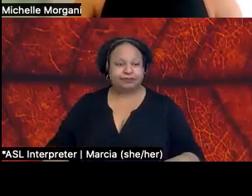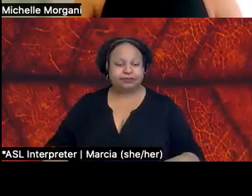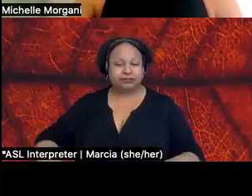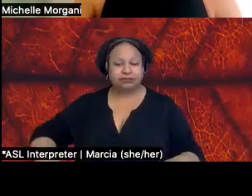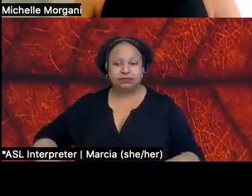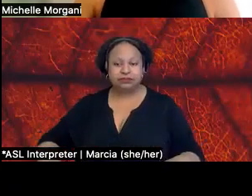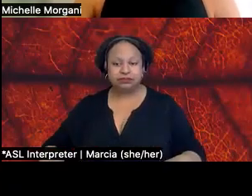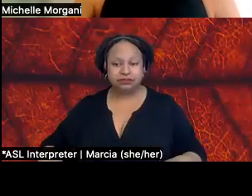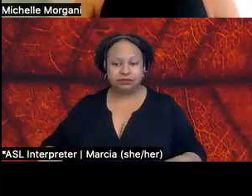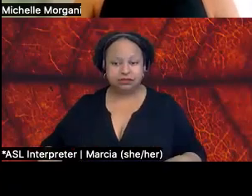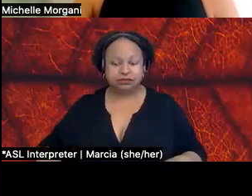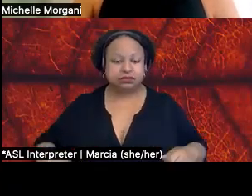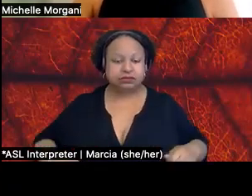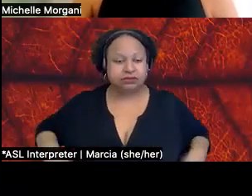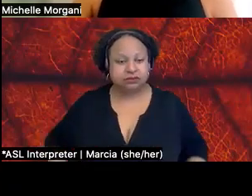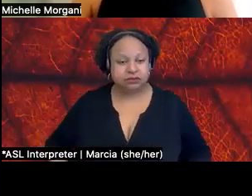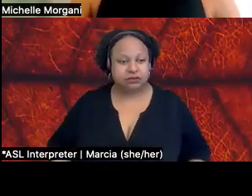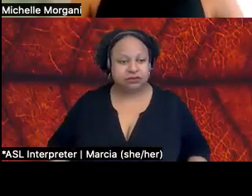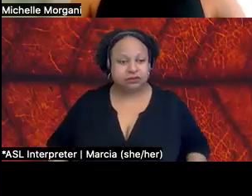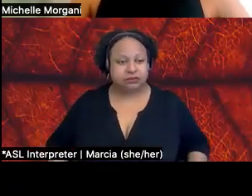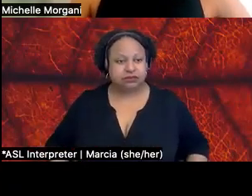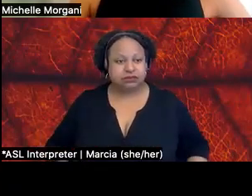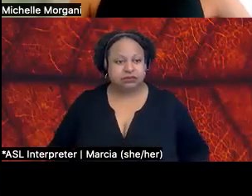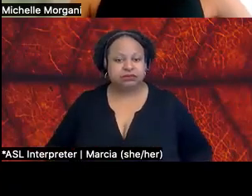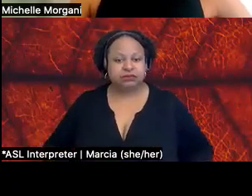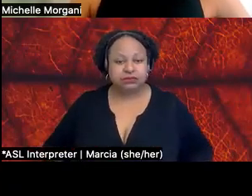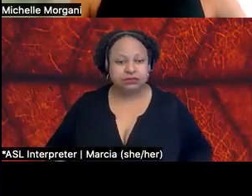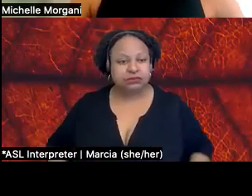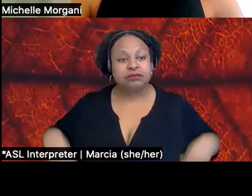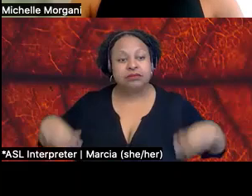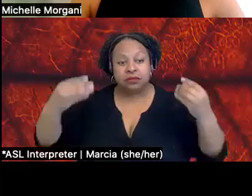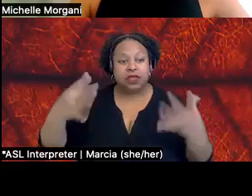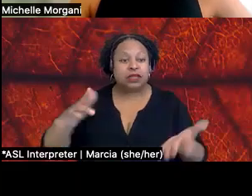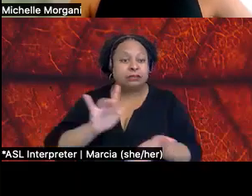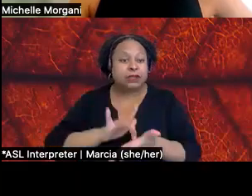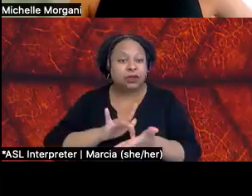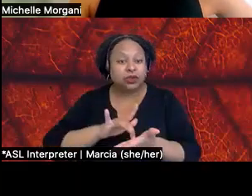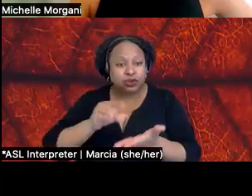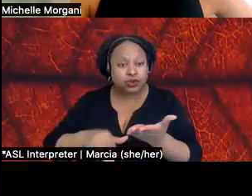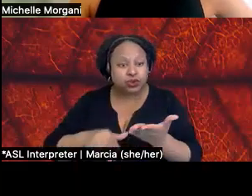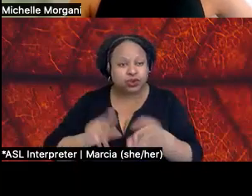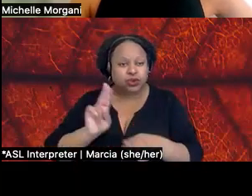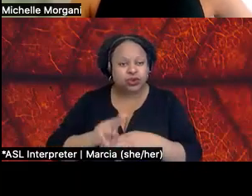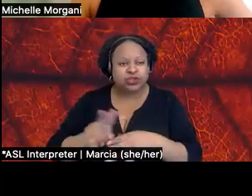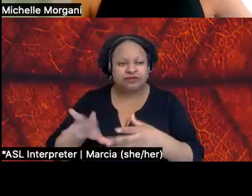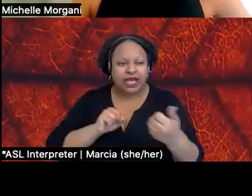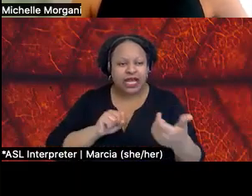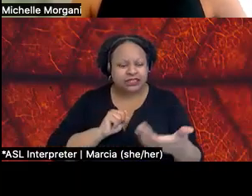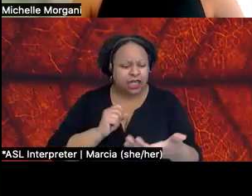So, many medical students use quick reference tools, especially in placement